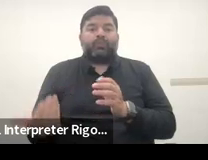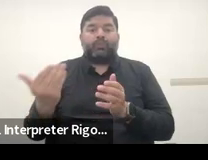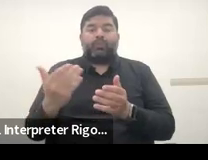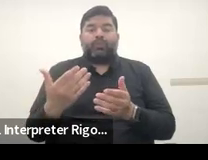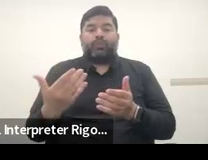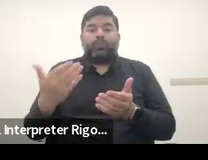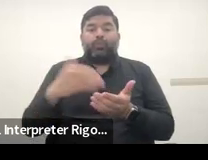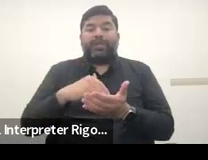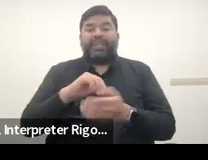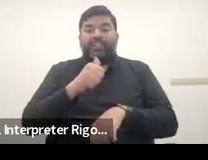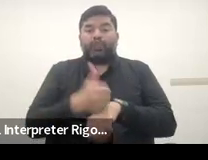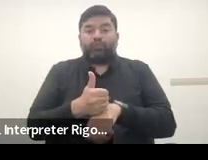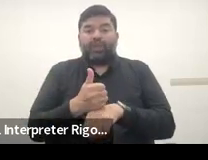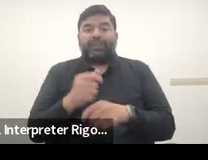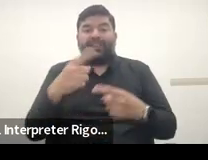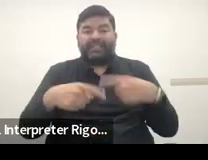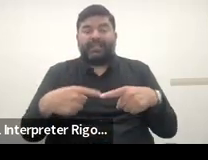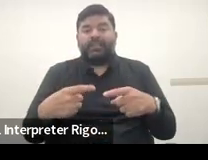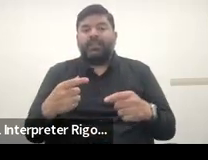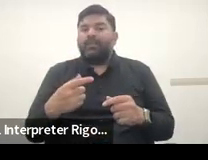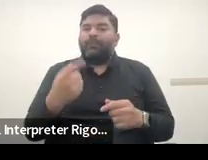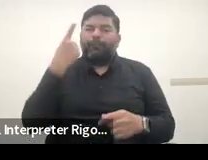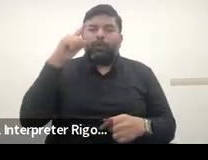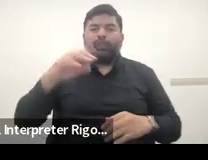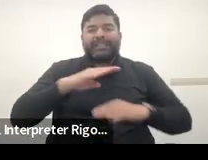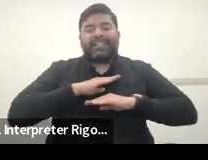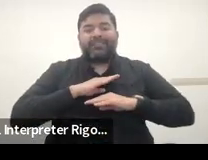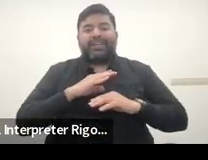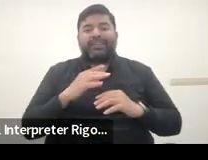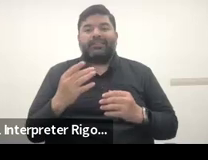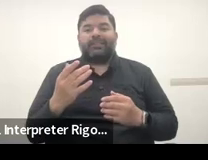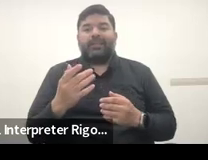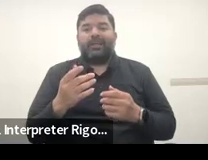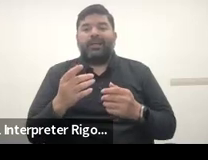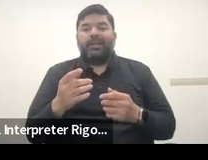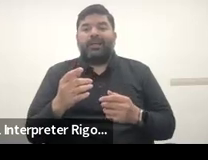maybe satisfying some some linguistic-oriented model in this case we just want to describe the